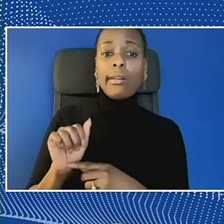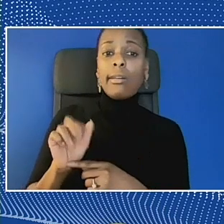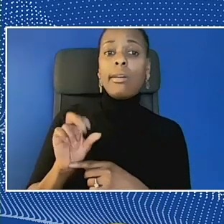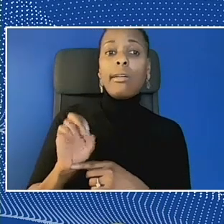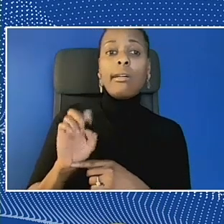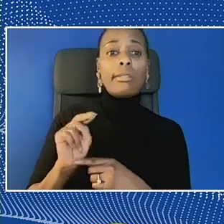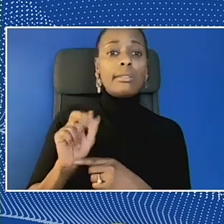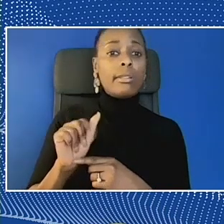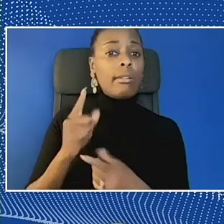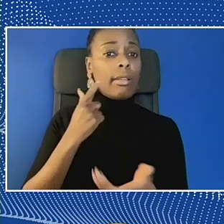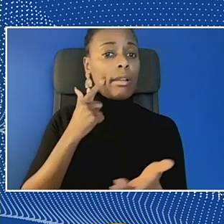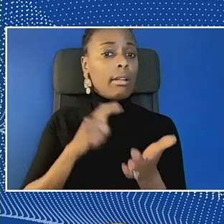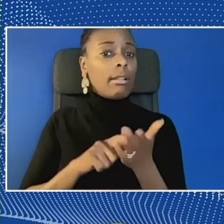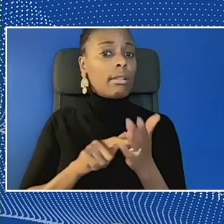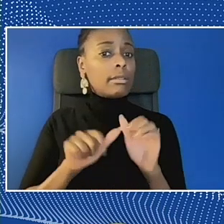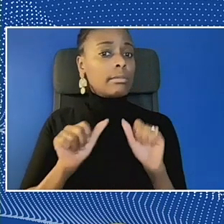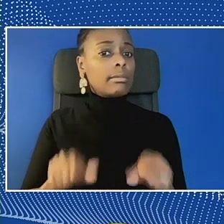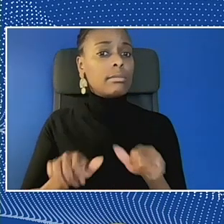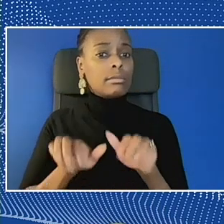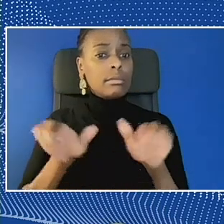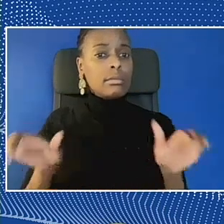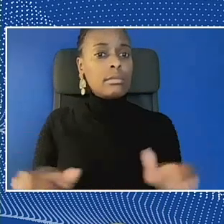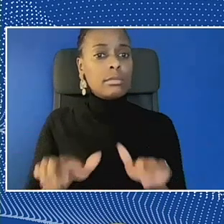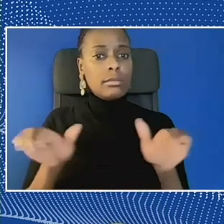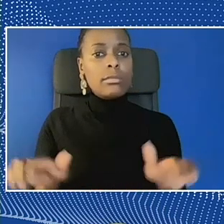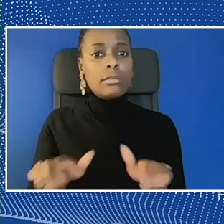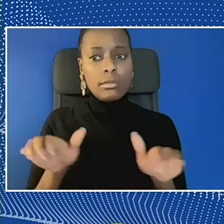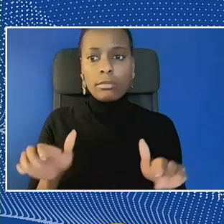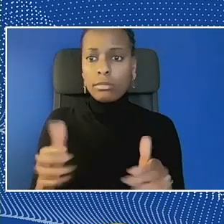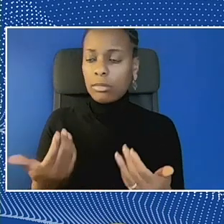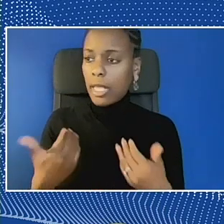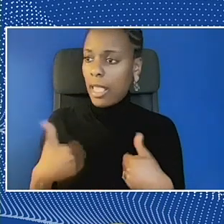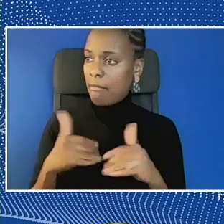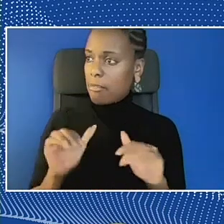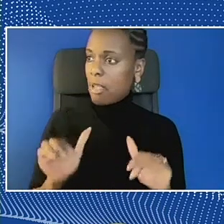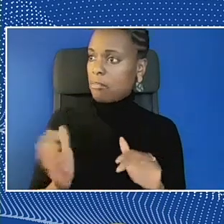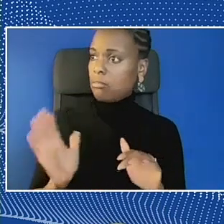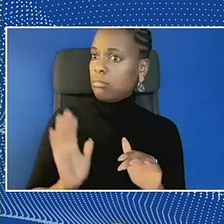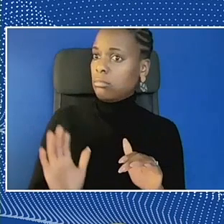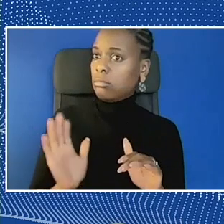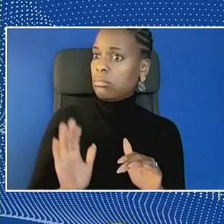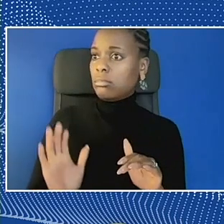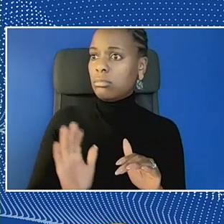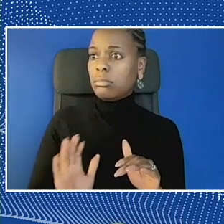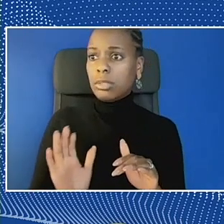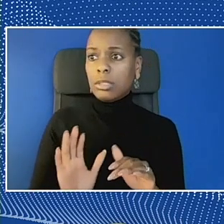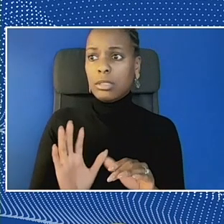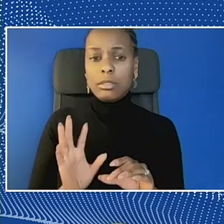something that they do have done. And, you know, it's in the game.